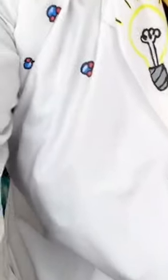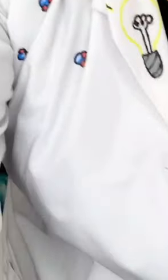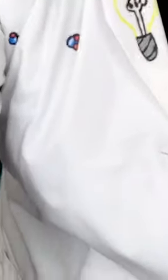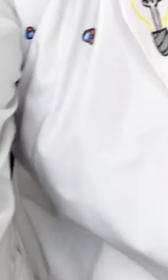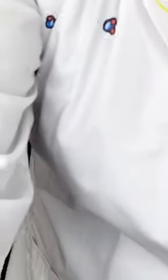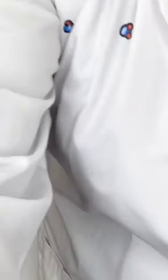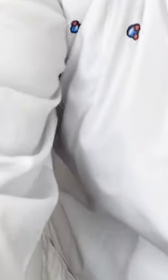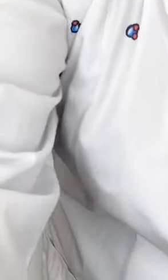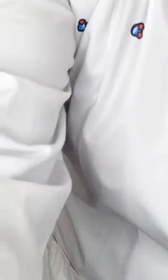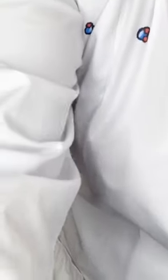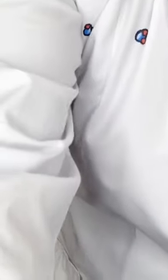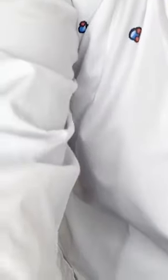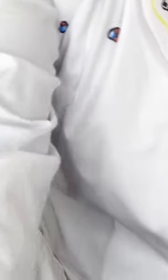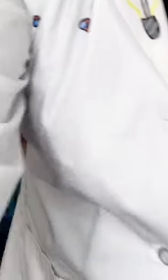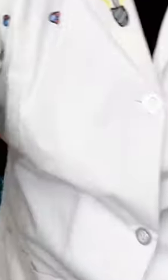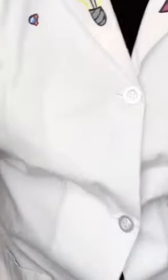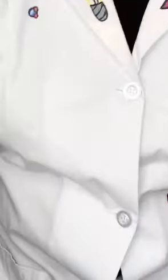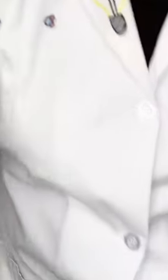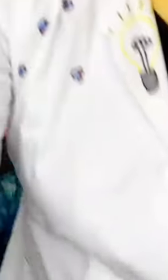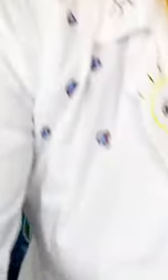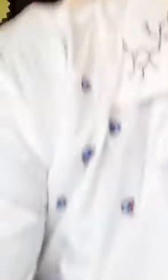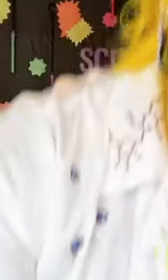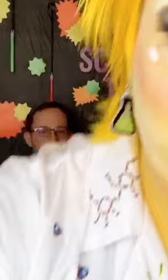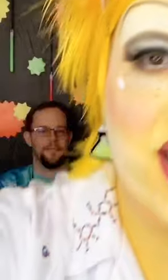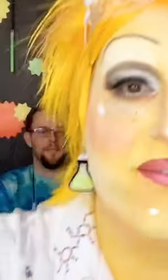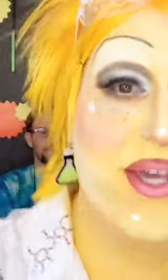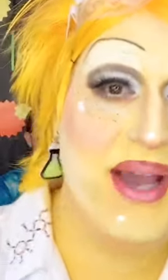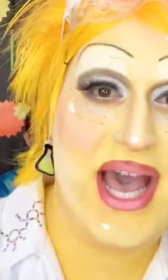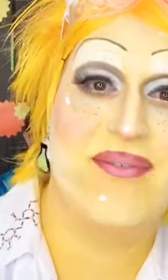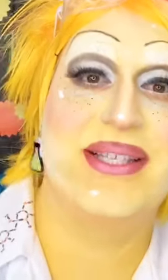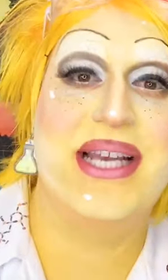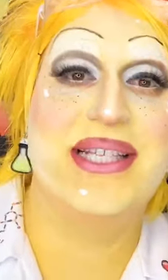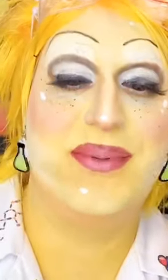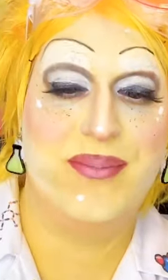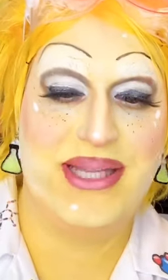back to where it was. Okay, if you have a science experiment that